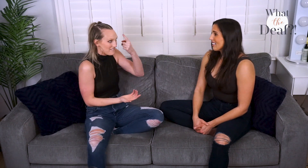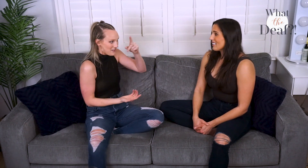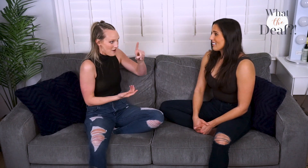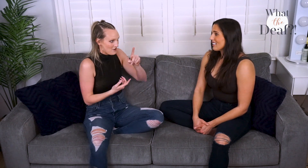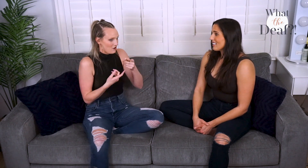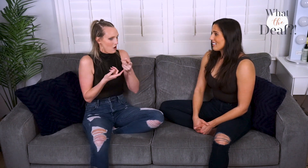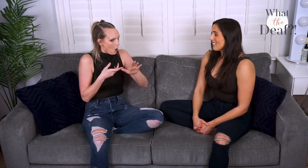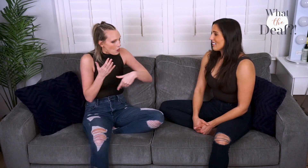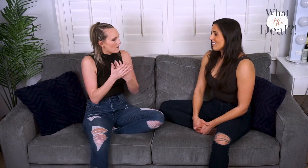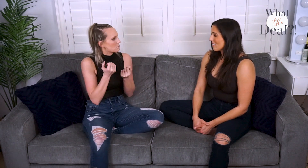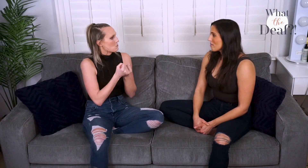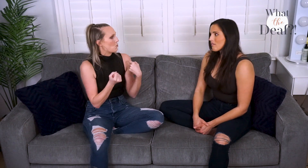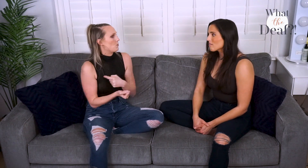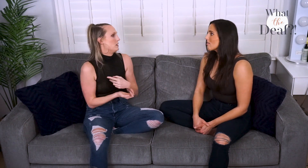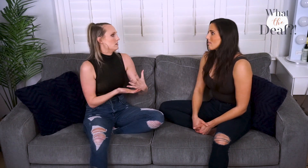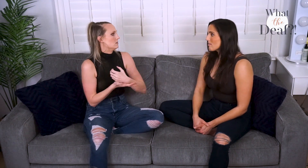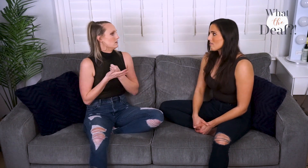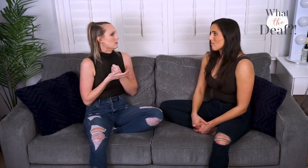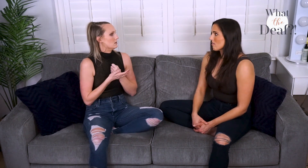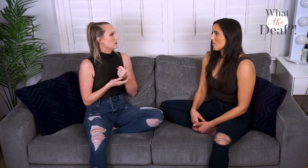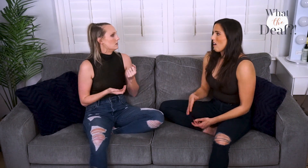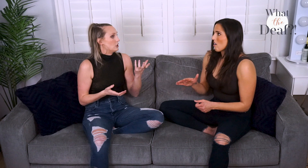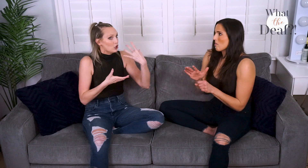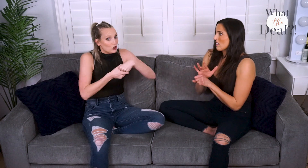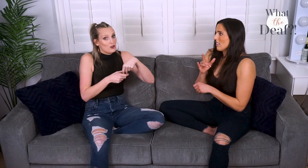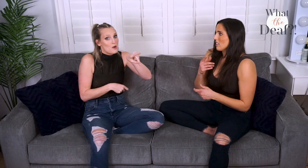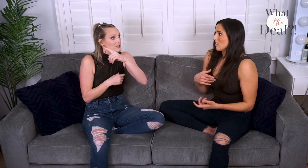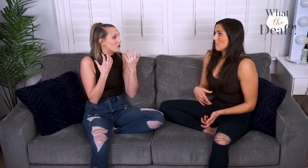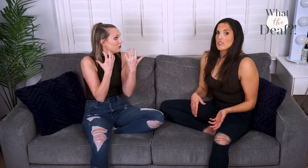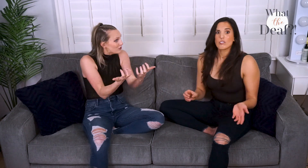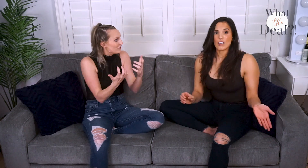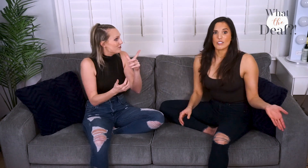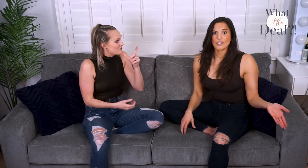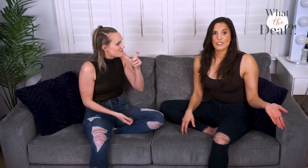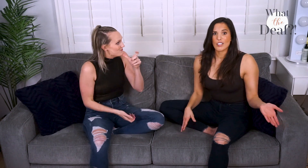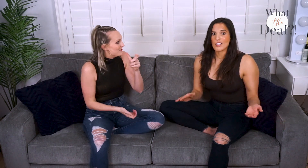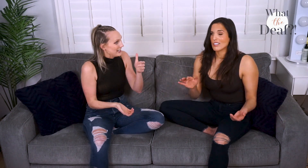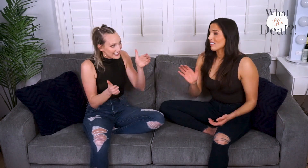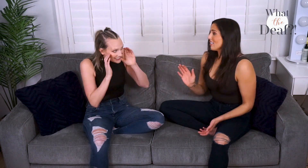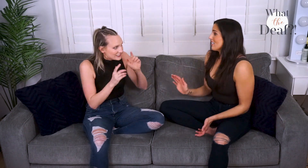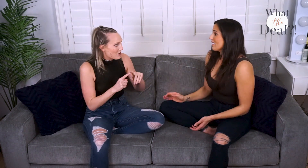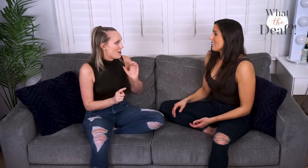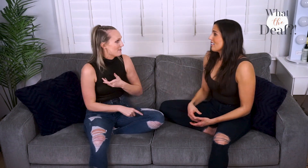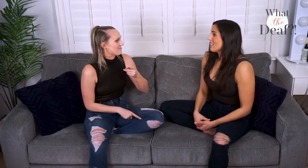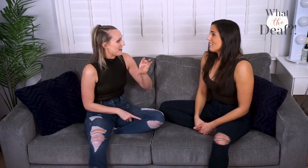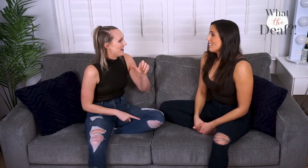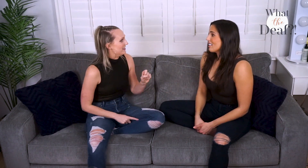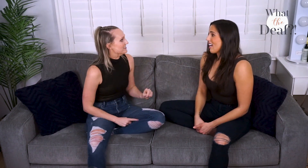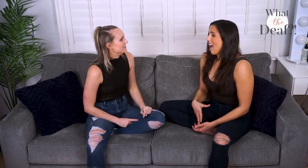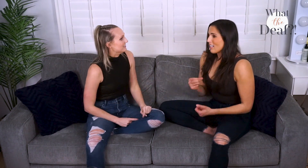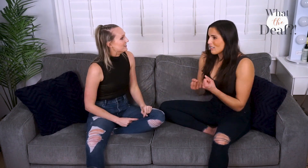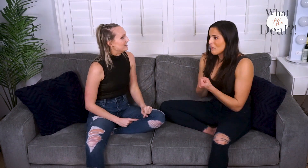if it wasn't for all of the support we've received, including you guys in our audience who listen to our podcast.